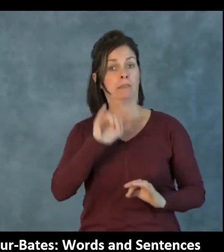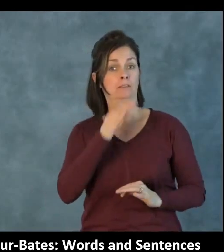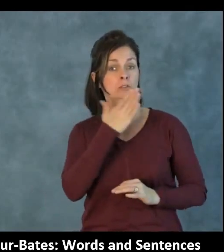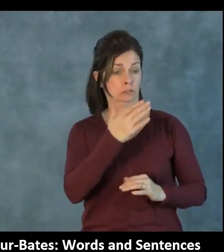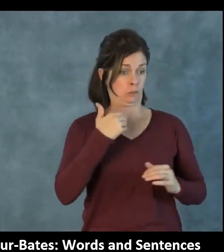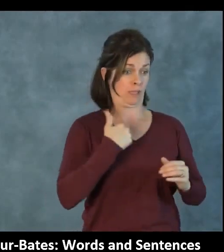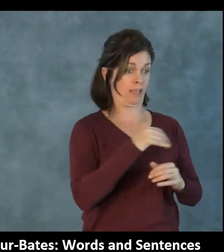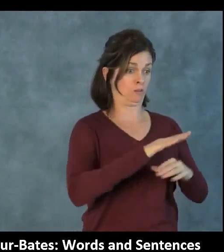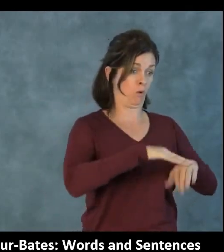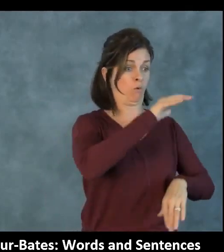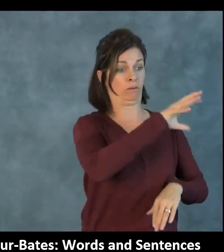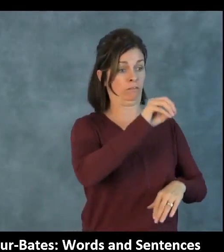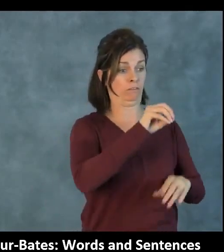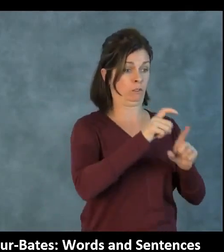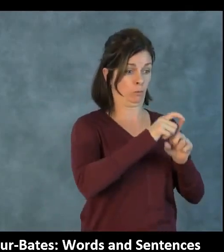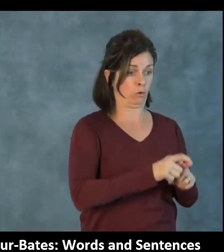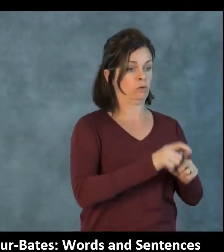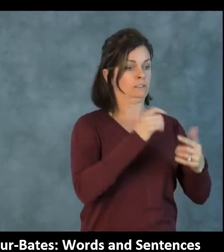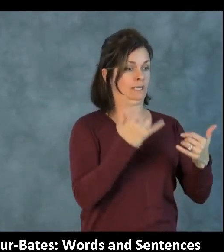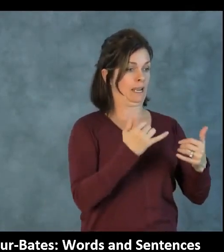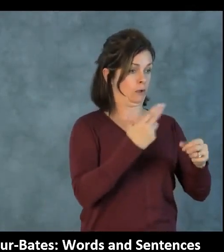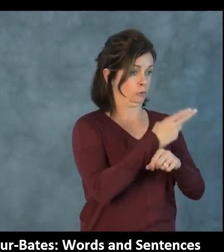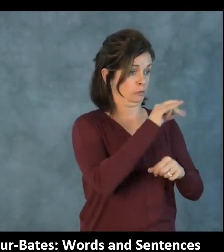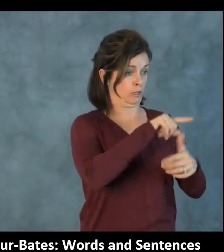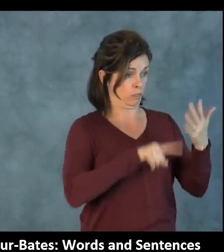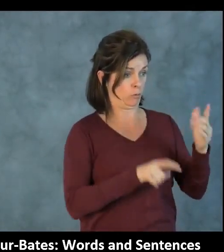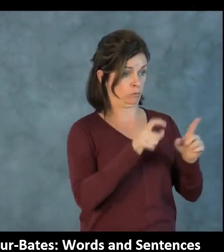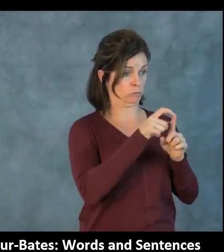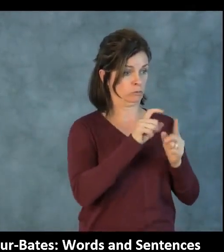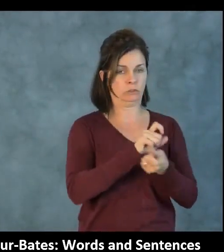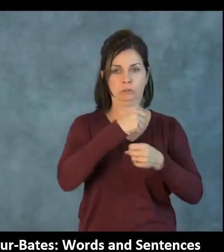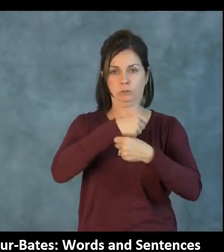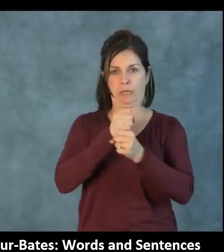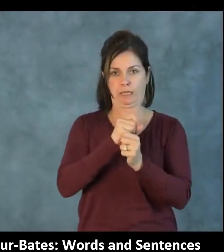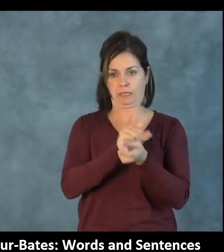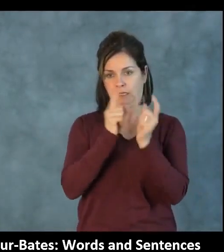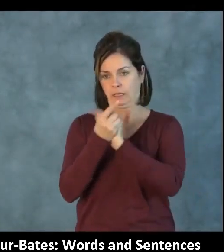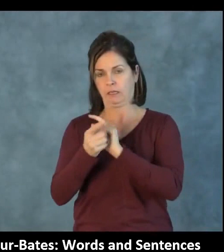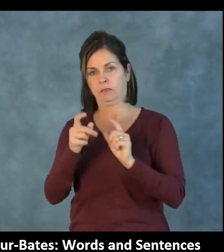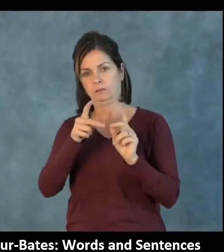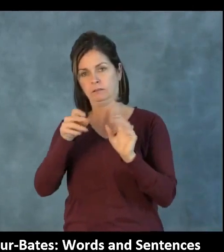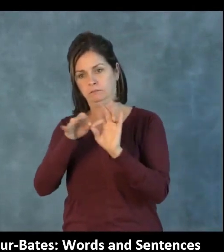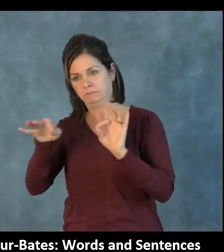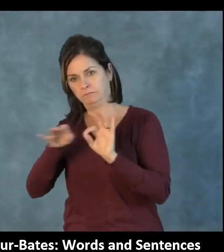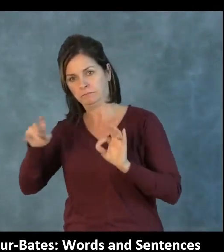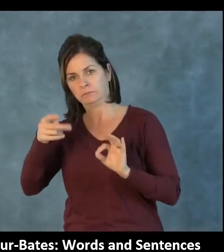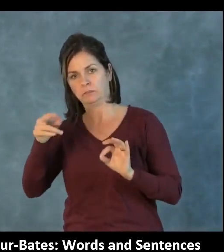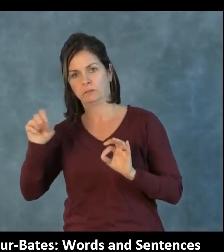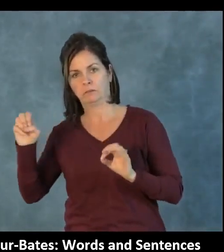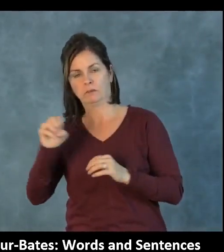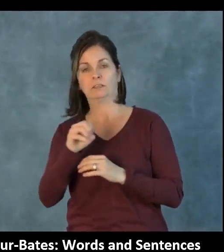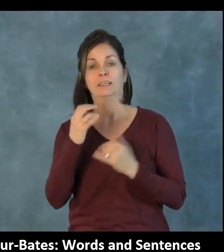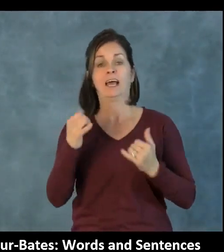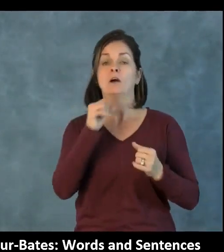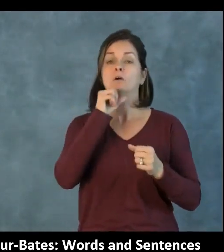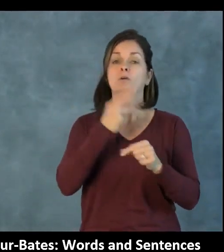to form short phrases and sentences. In looking at his use of your regular nouns and verbs,